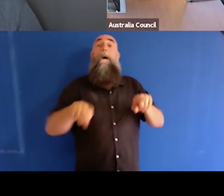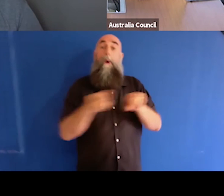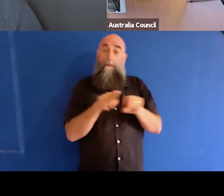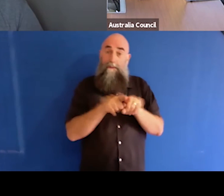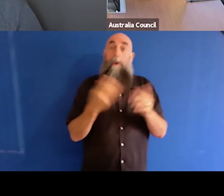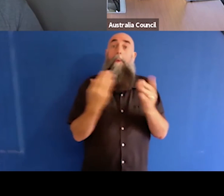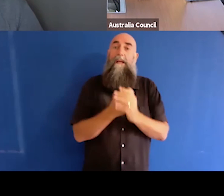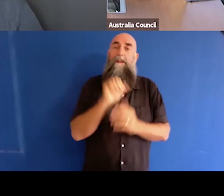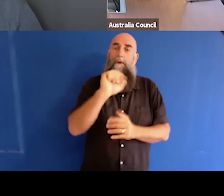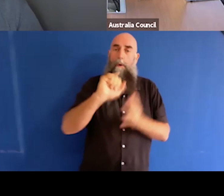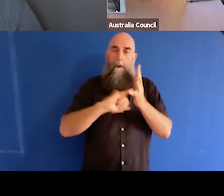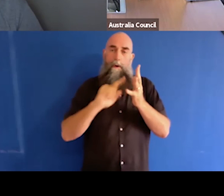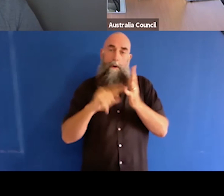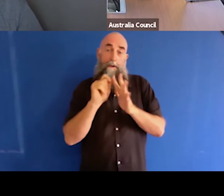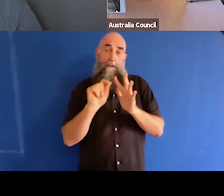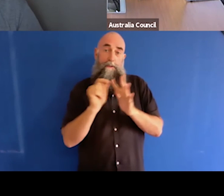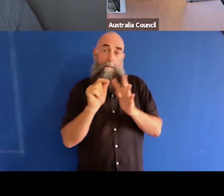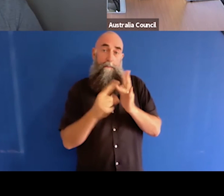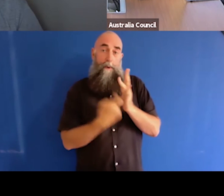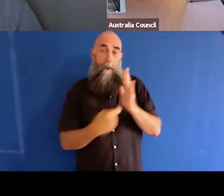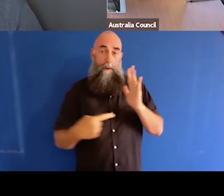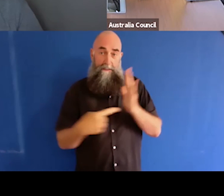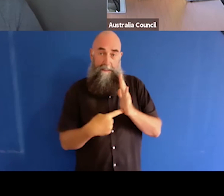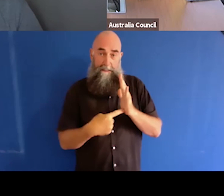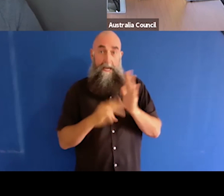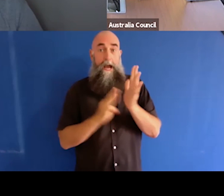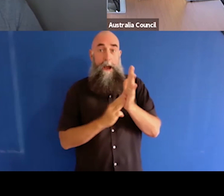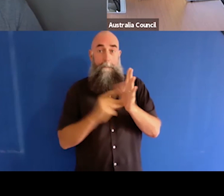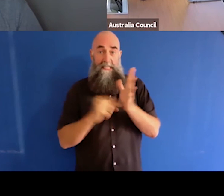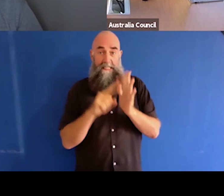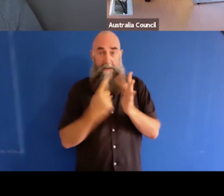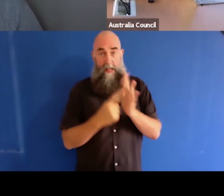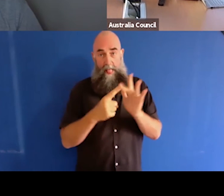Albums that you've released if you're applying for music, for example.